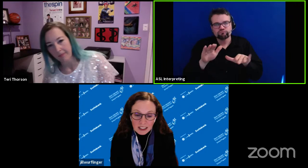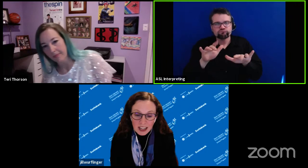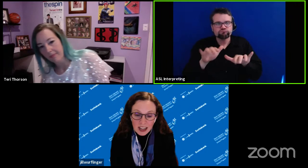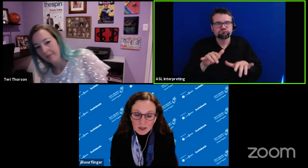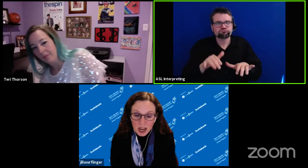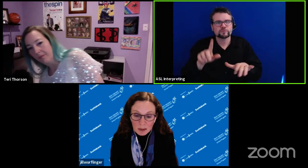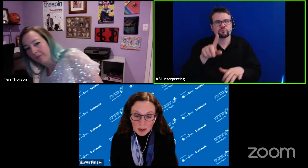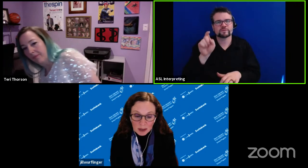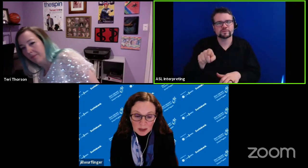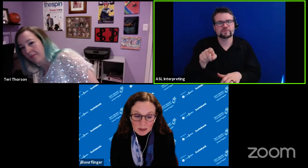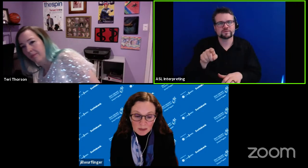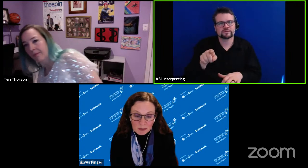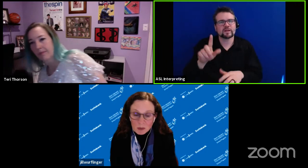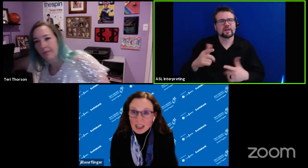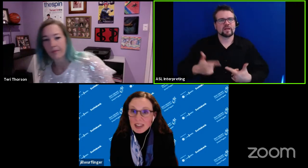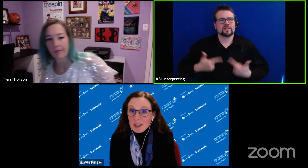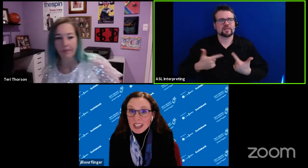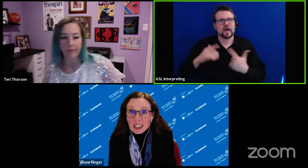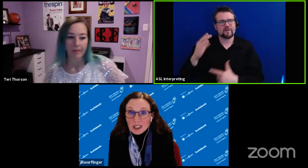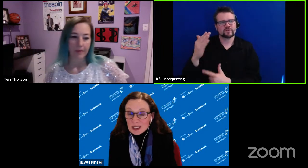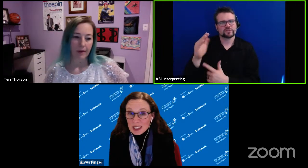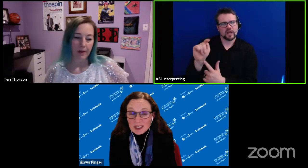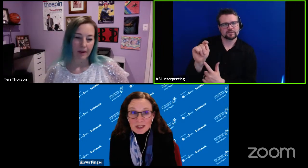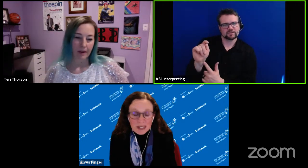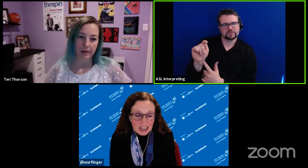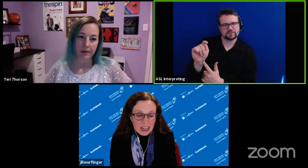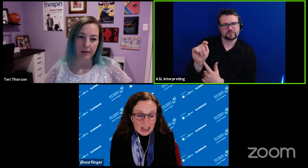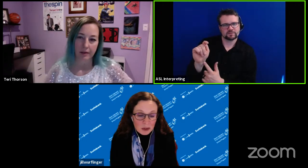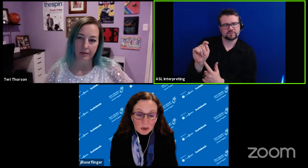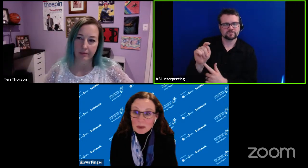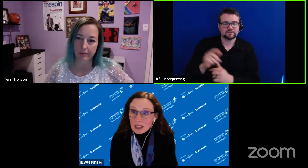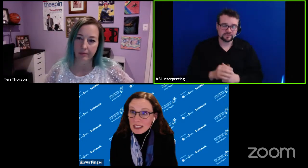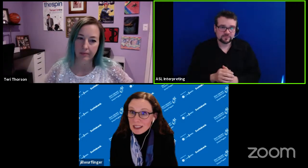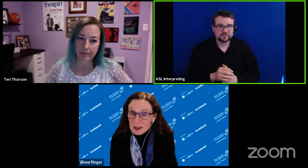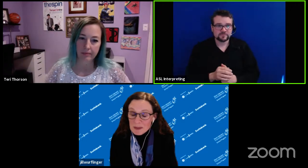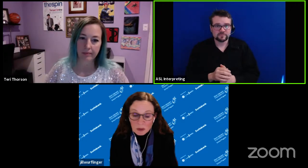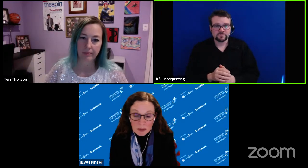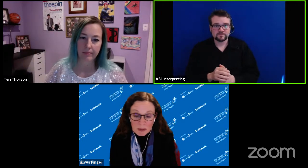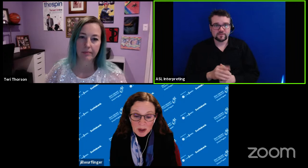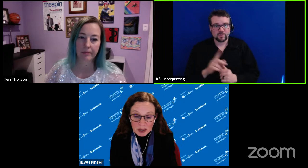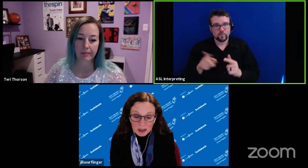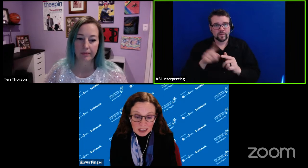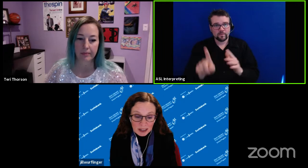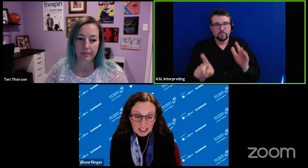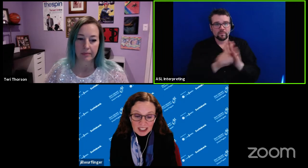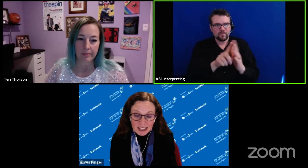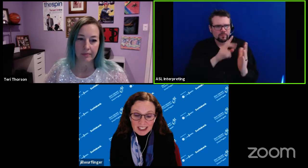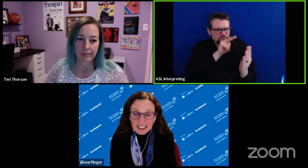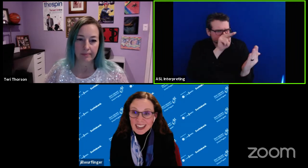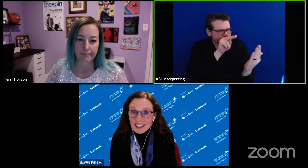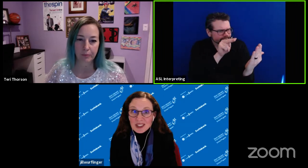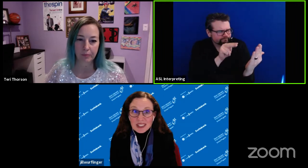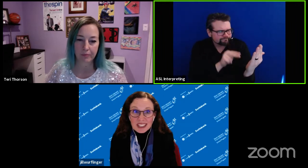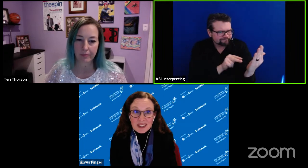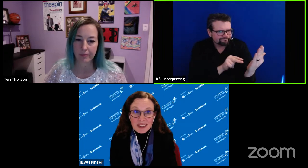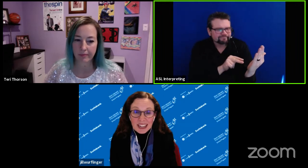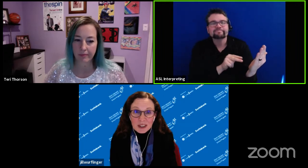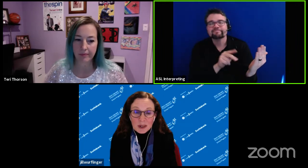LIVE CHAT BOX. WHENEVER THEY OCCUR TO YOU, WE'LL BE READING THEM. WE WILL BE MONITORING THE QUESTIONS. AND TERI IS GOING TO ANSWER AS